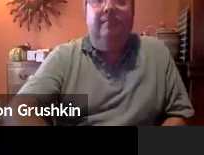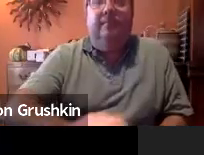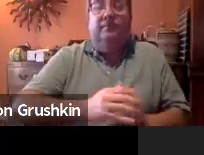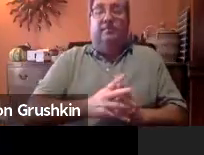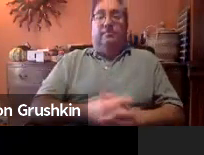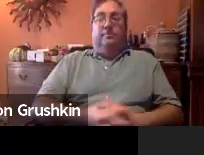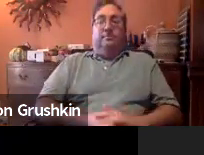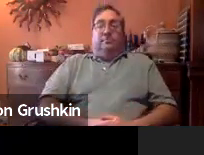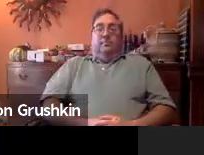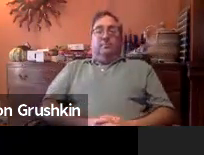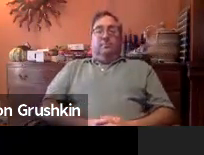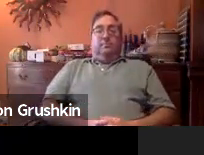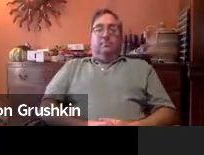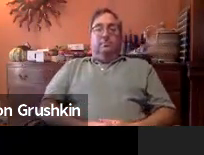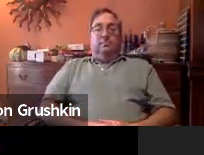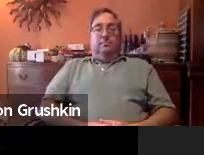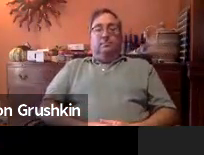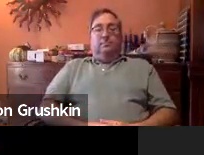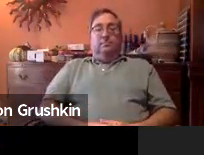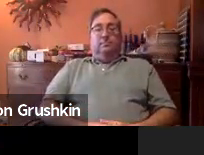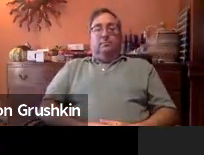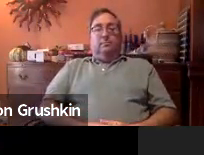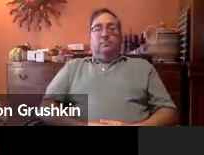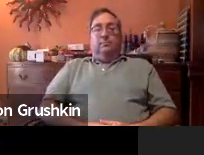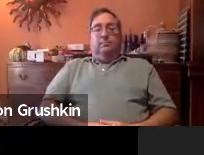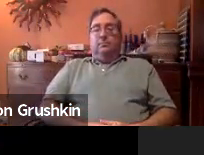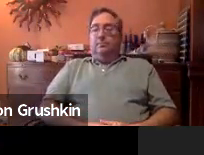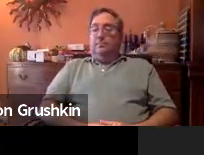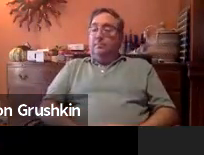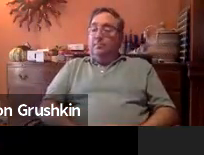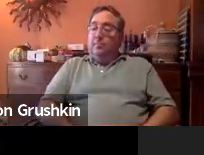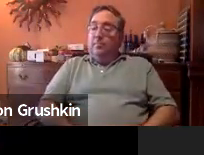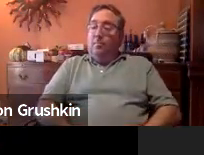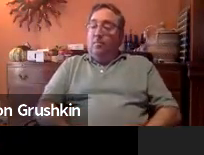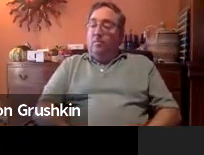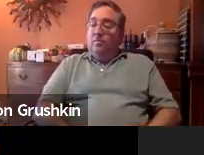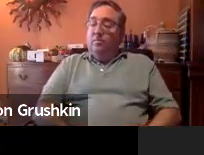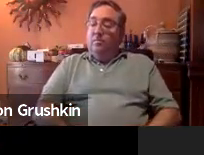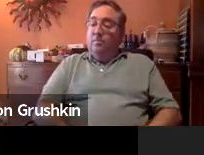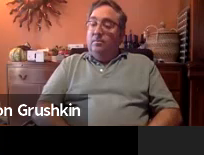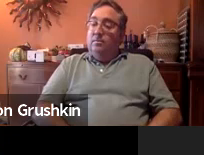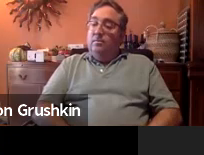buds. It's not appealing at all. To me, it's a very silly idea.